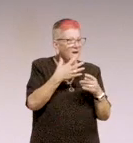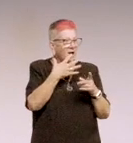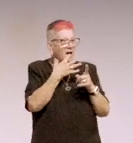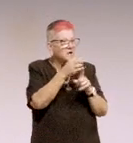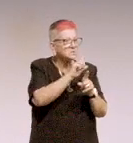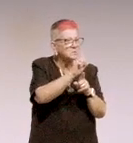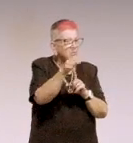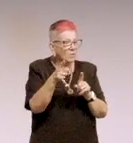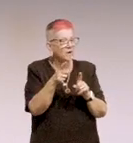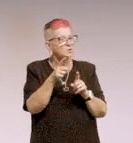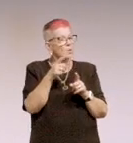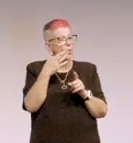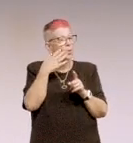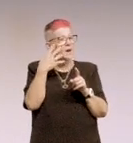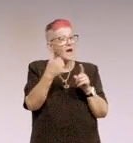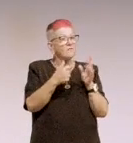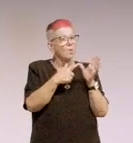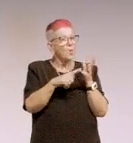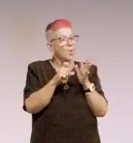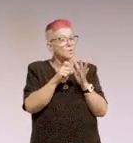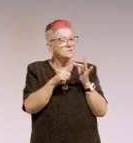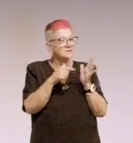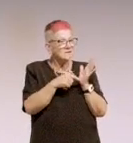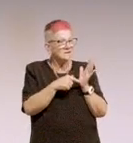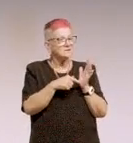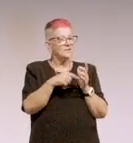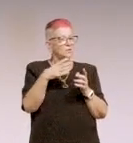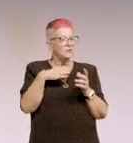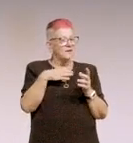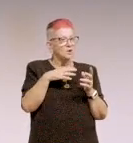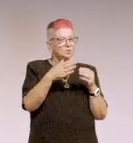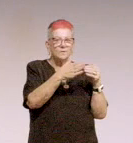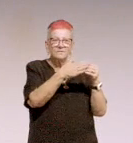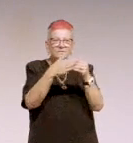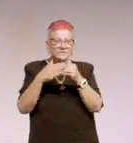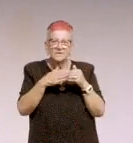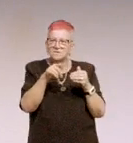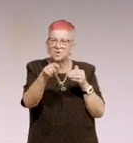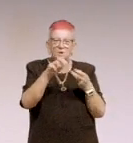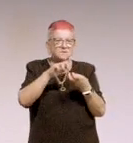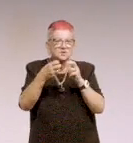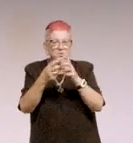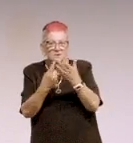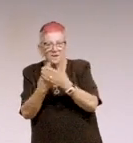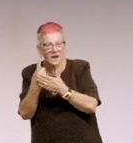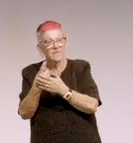and we can fix those issues and improve the application.